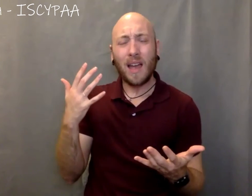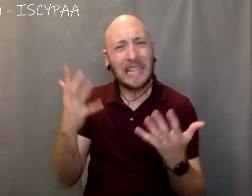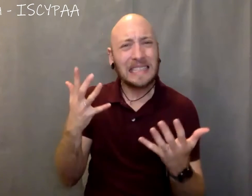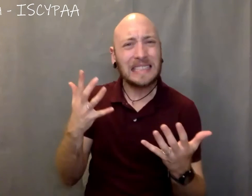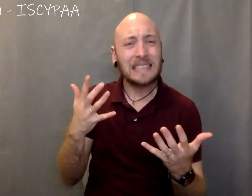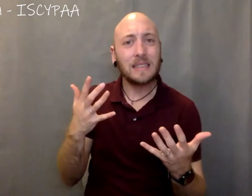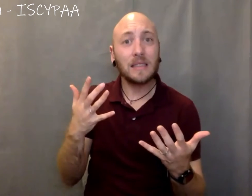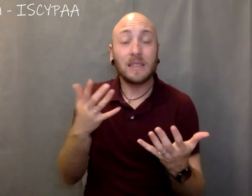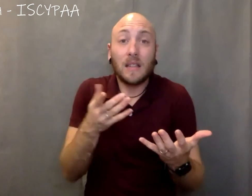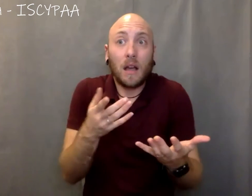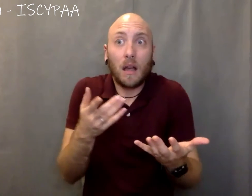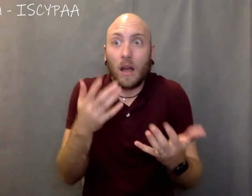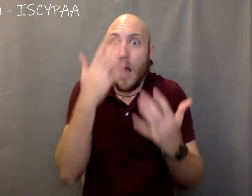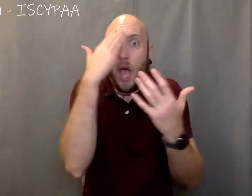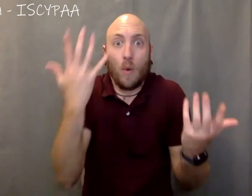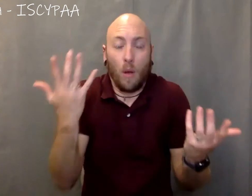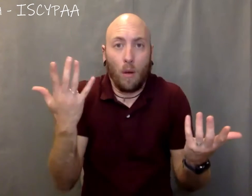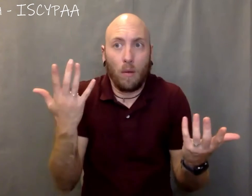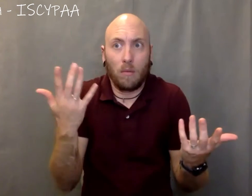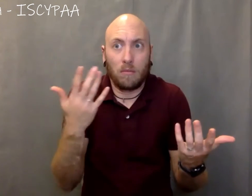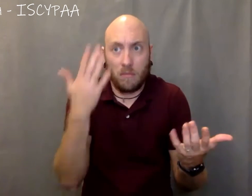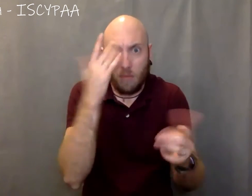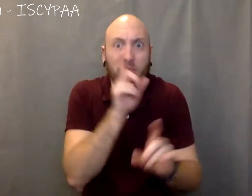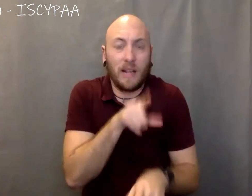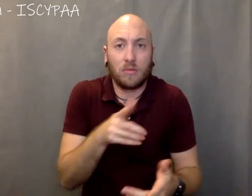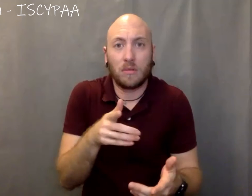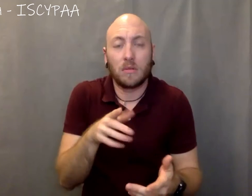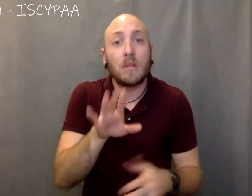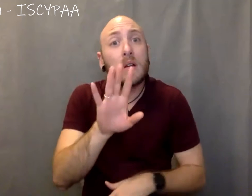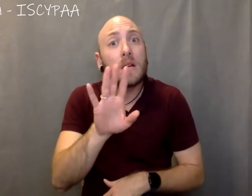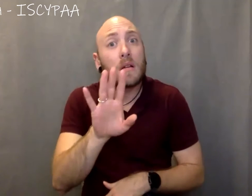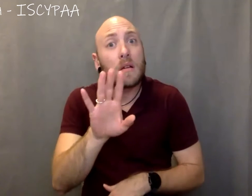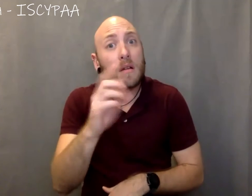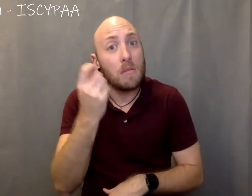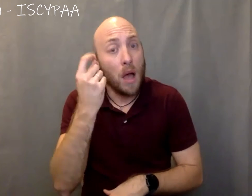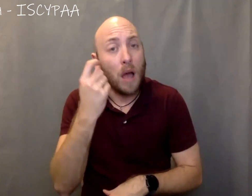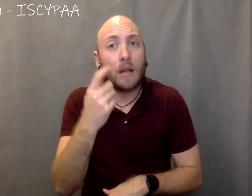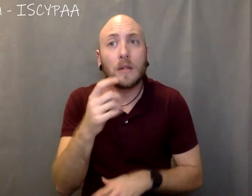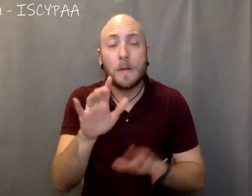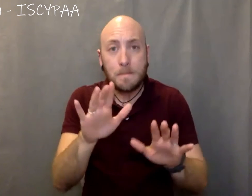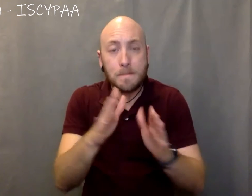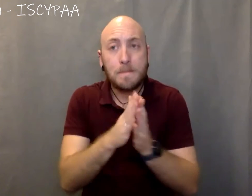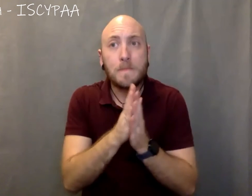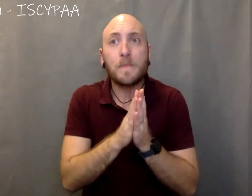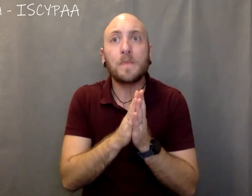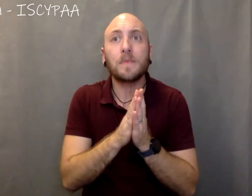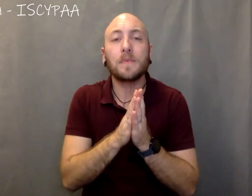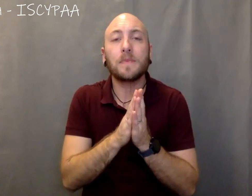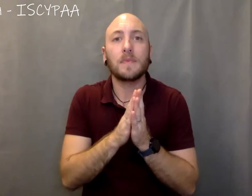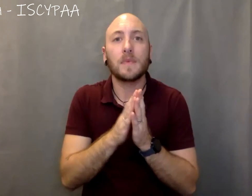answer that question, you know, but I can tell you that like, like every day I get up and I